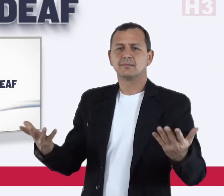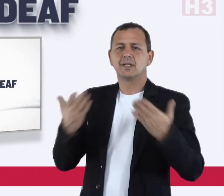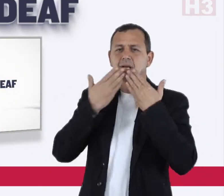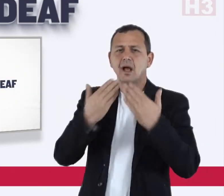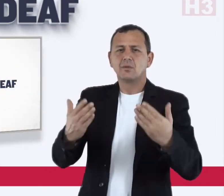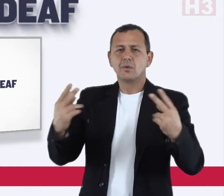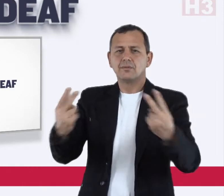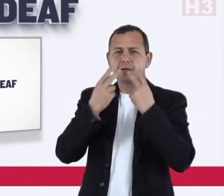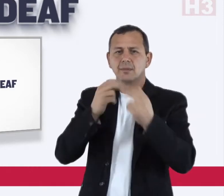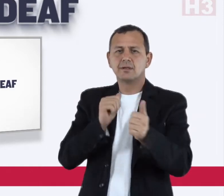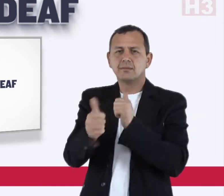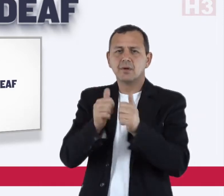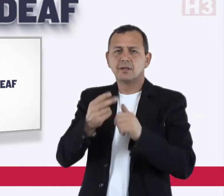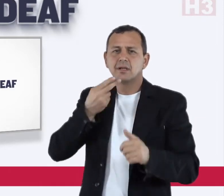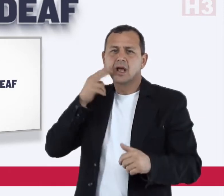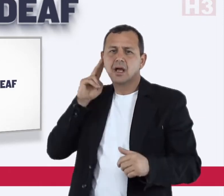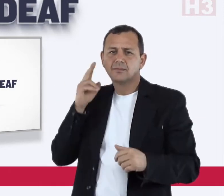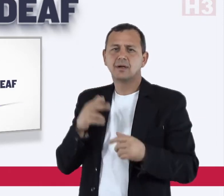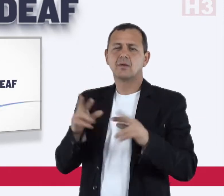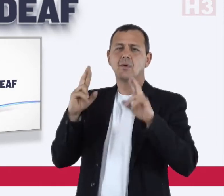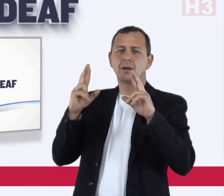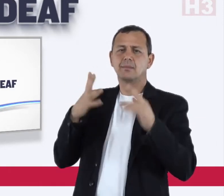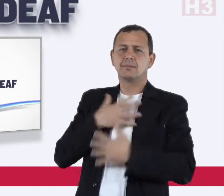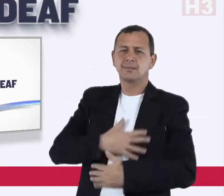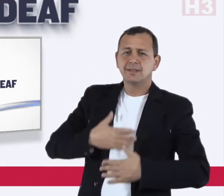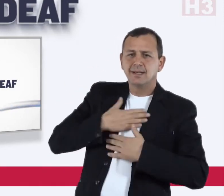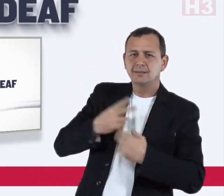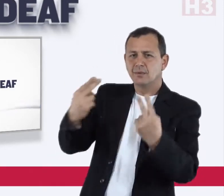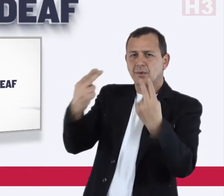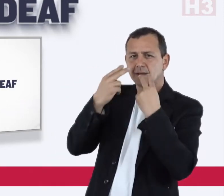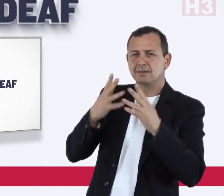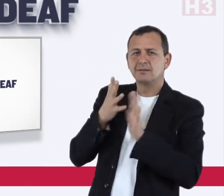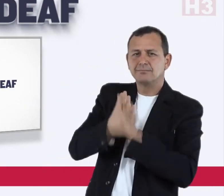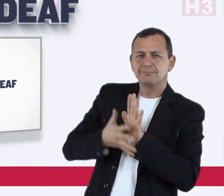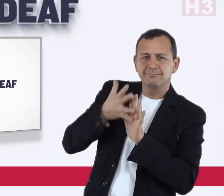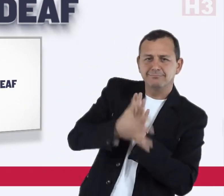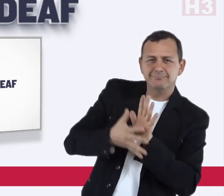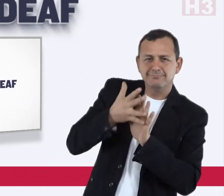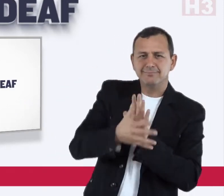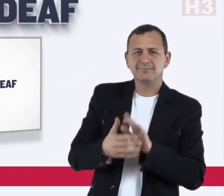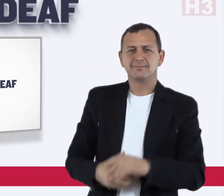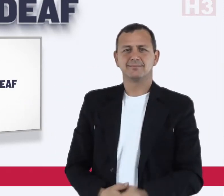Thank you for watching SportsDeaf! We hope you have enjoyed watching this program.